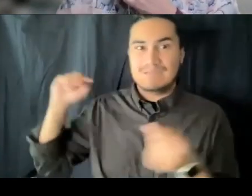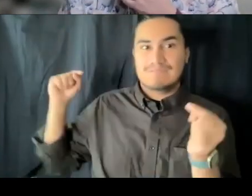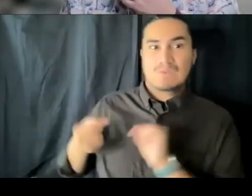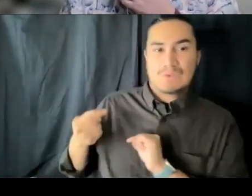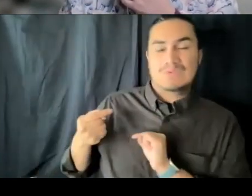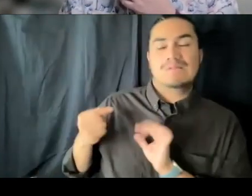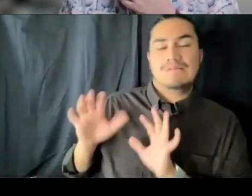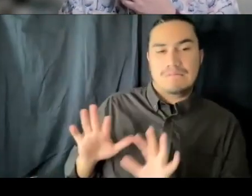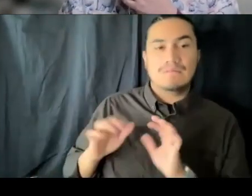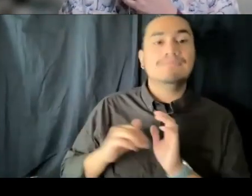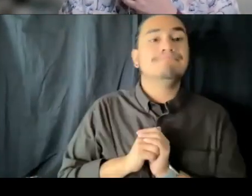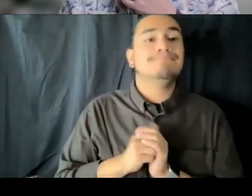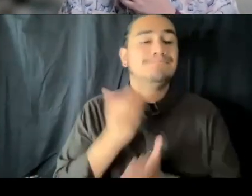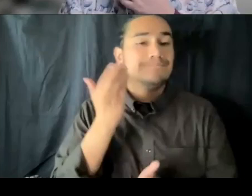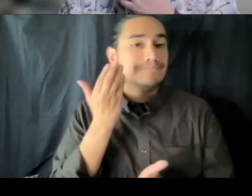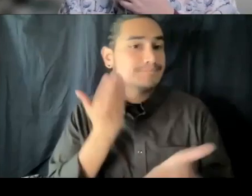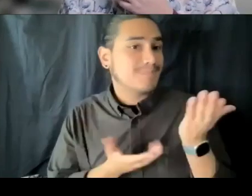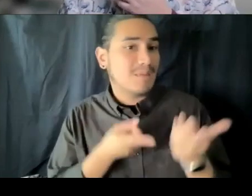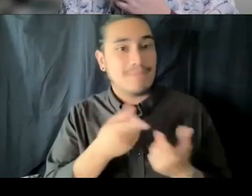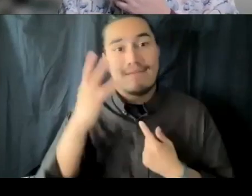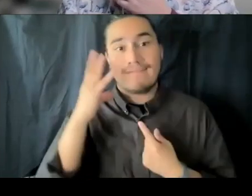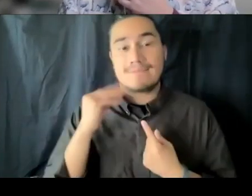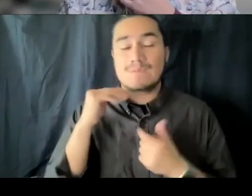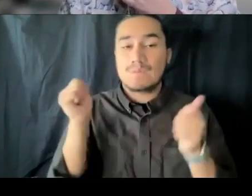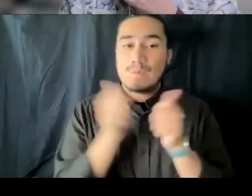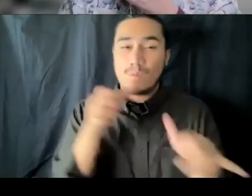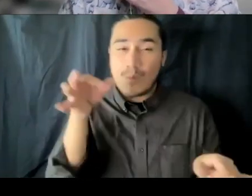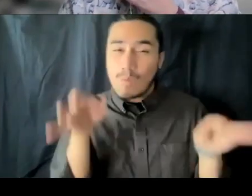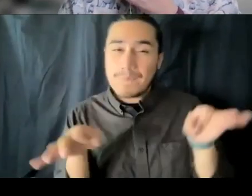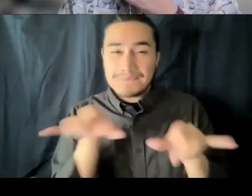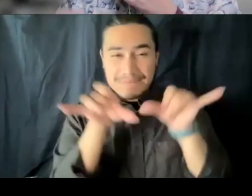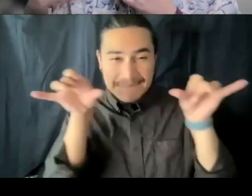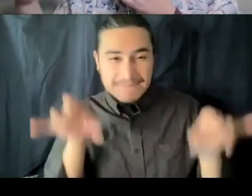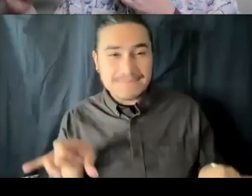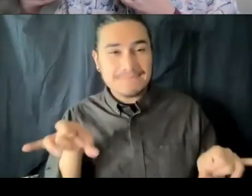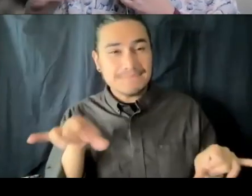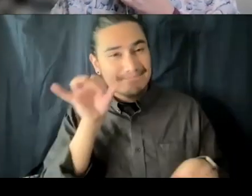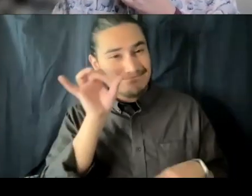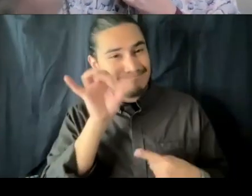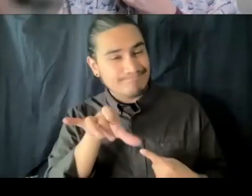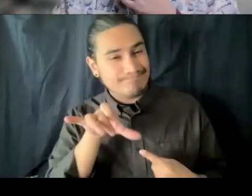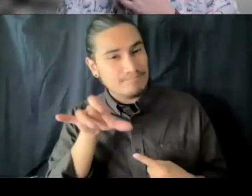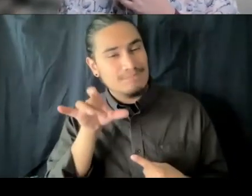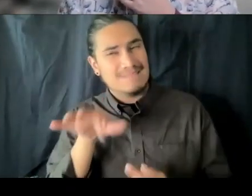They may have a history in the court system, which I think, especially for social services,